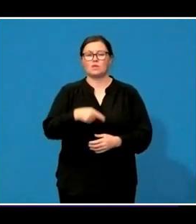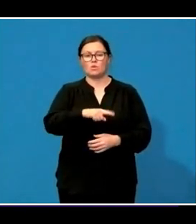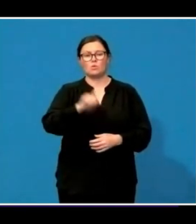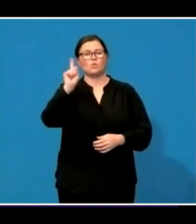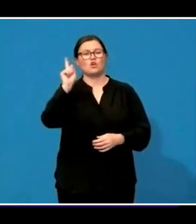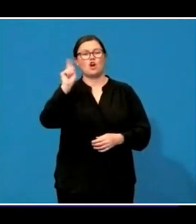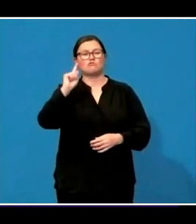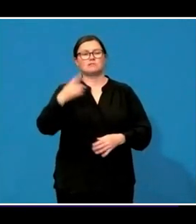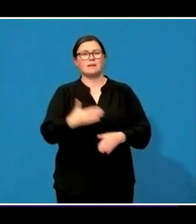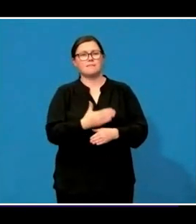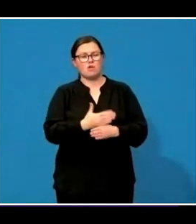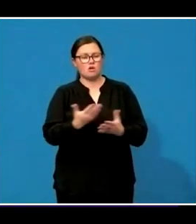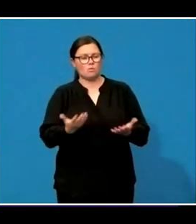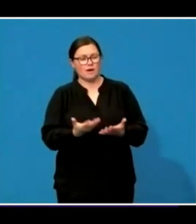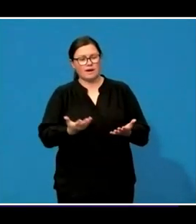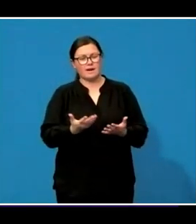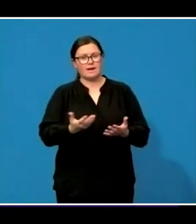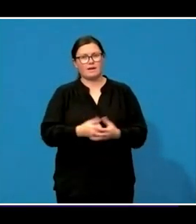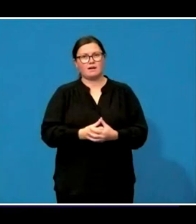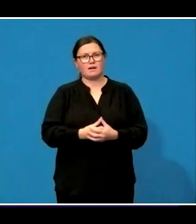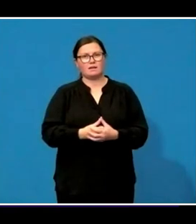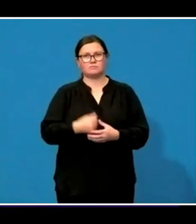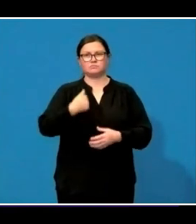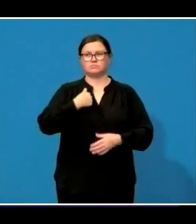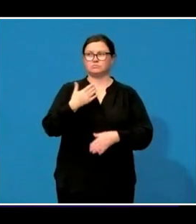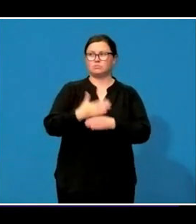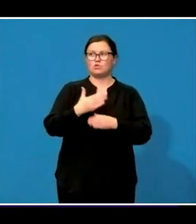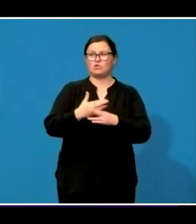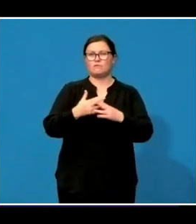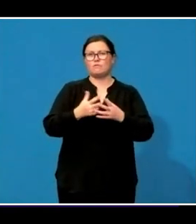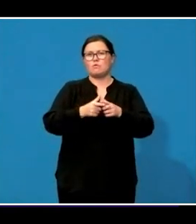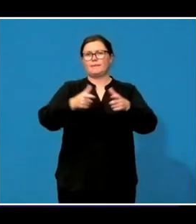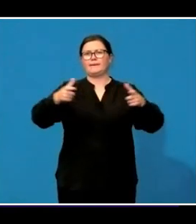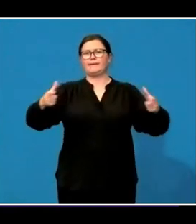So I currently work for a large non-government organisation who deliver